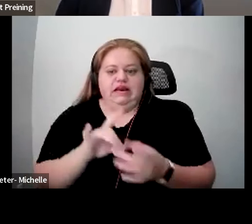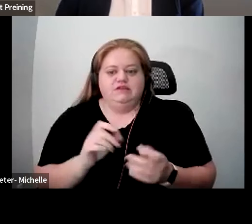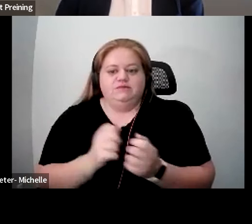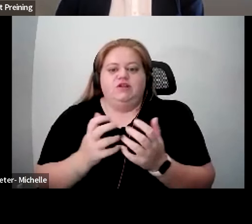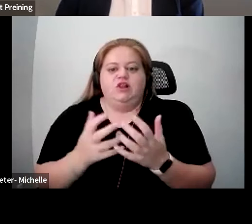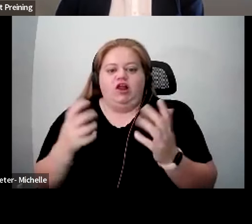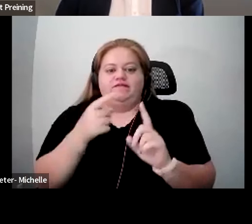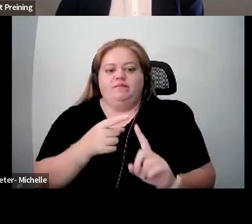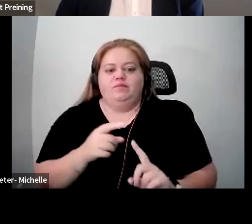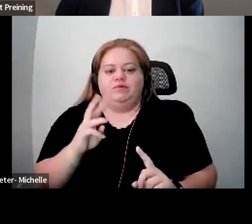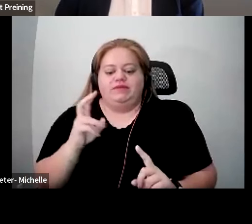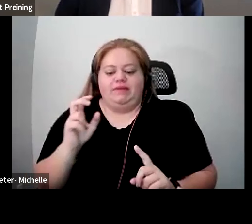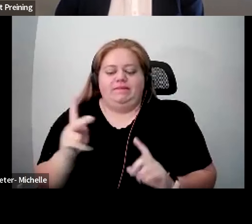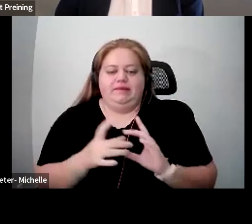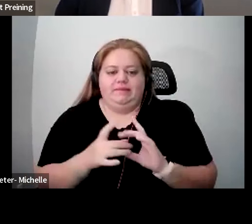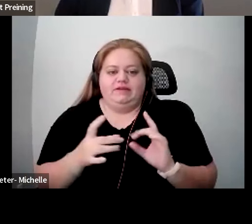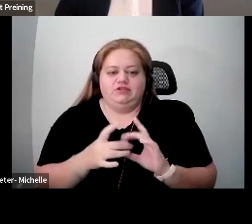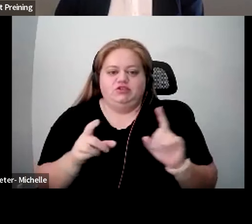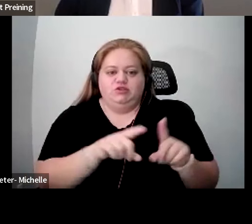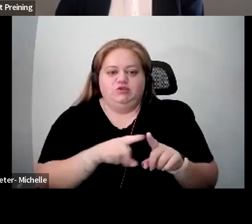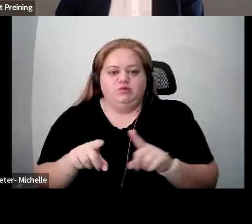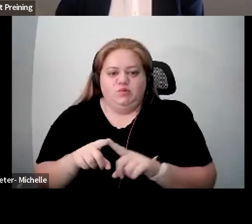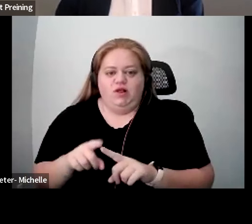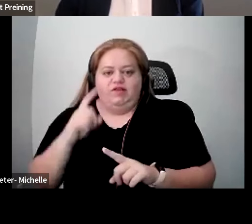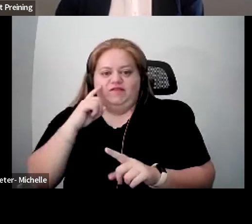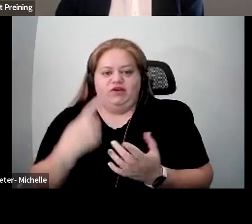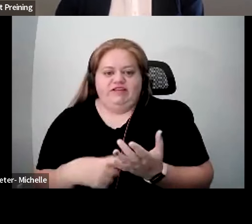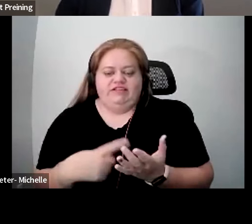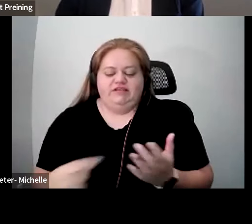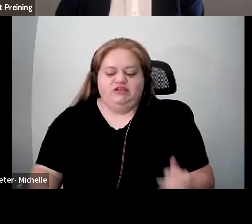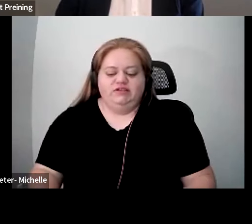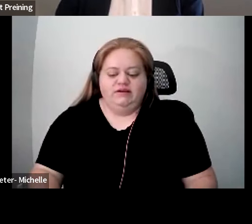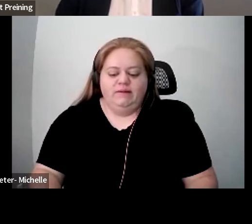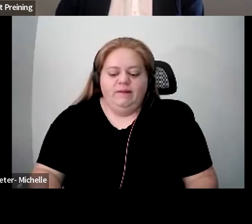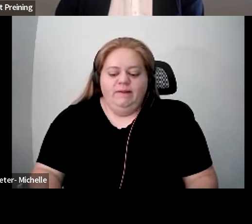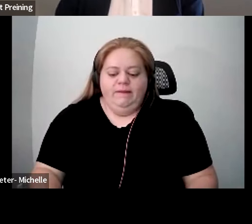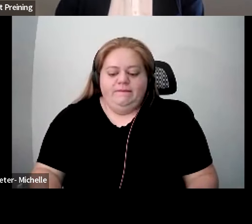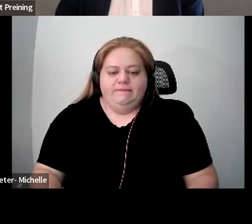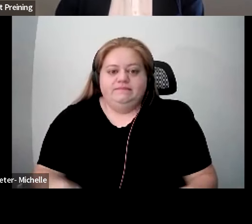are going to be illustrated in the discussion we're about to have. And I just wanted to kick things off